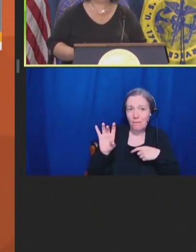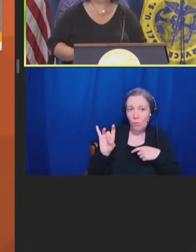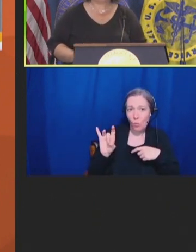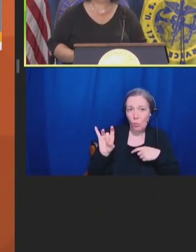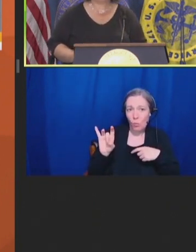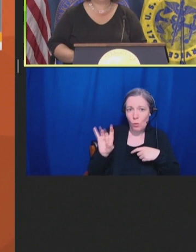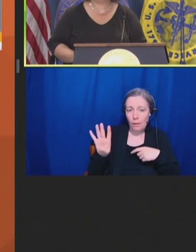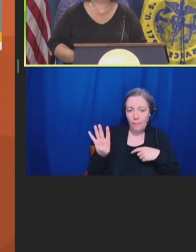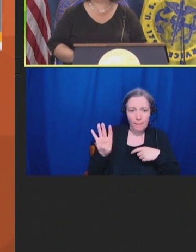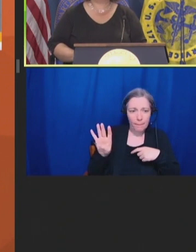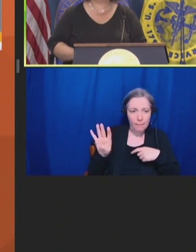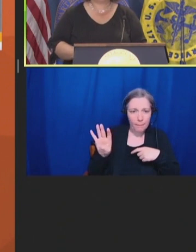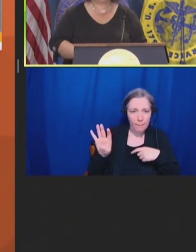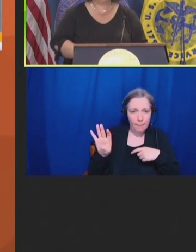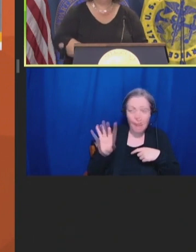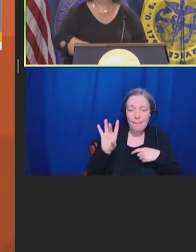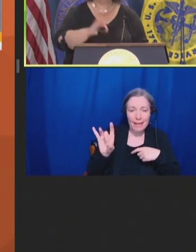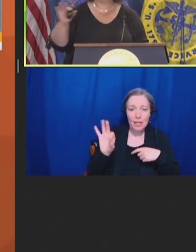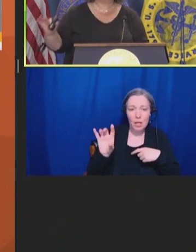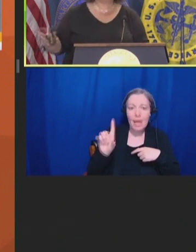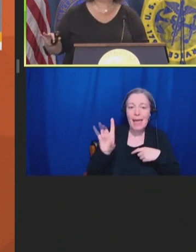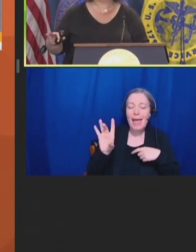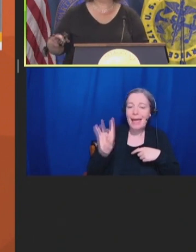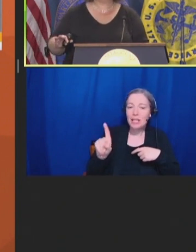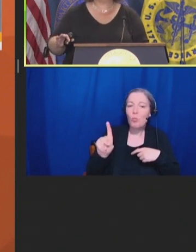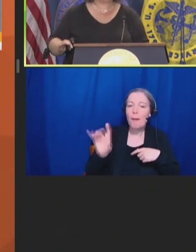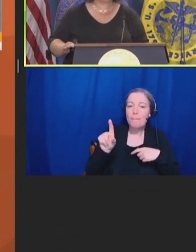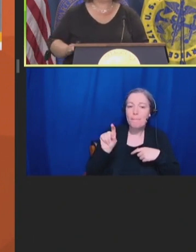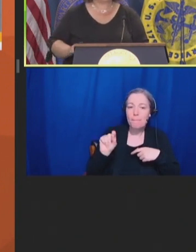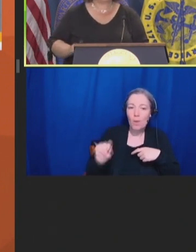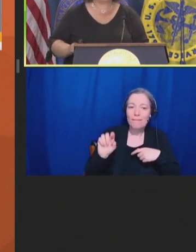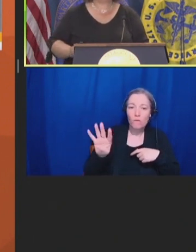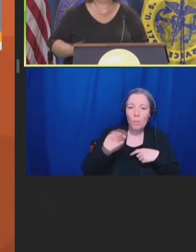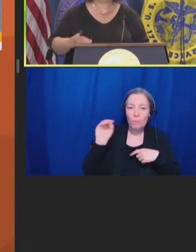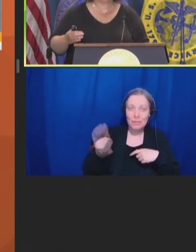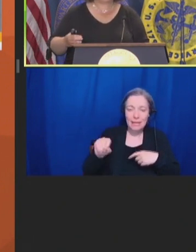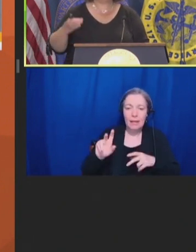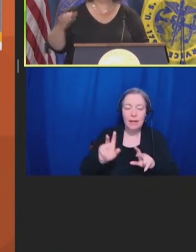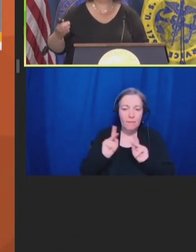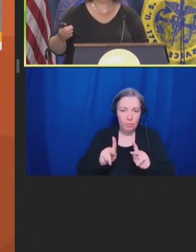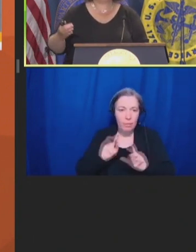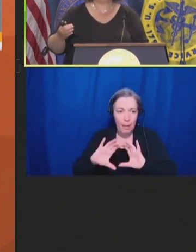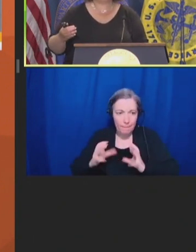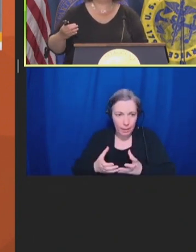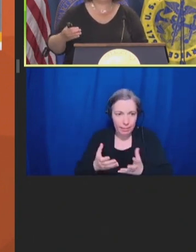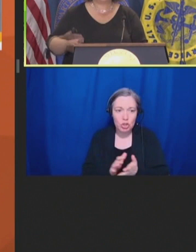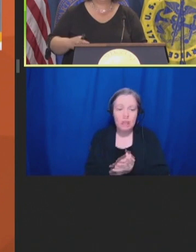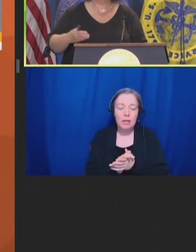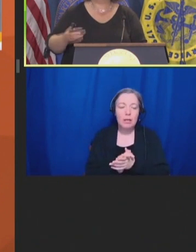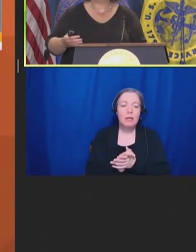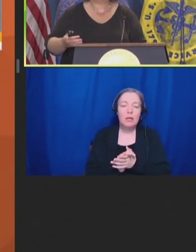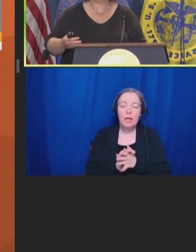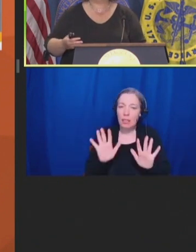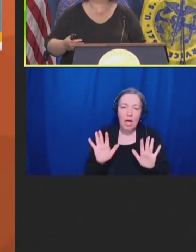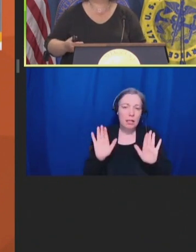So, I think it's important that while we move forward and we're talking about how we can change and do things differently, that we do keep that in mind,